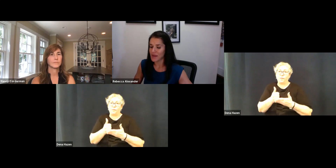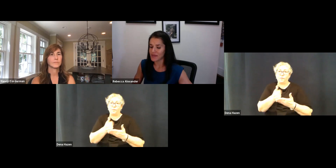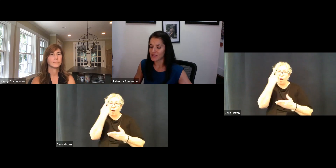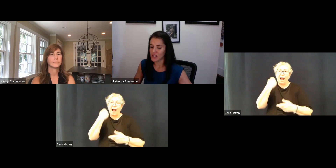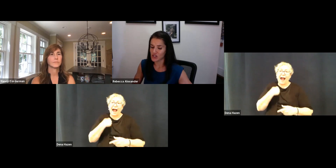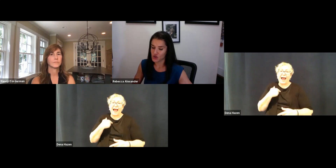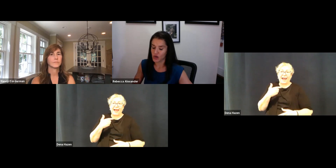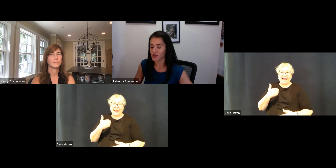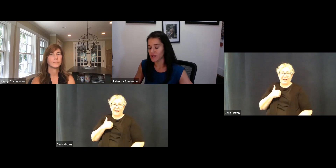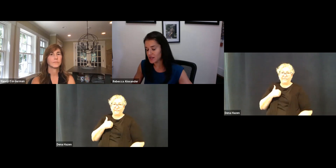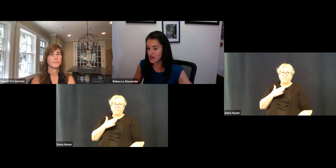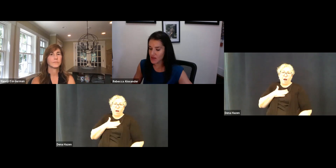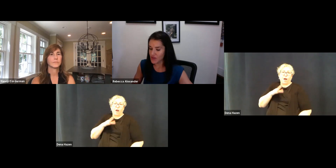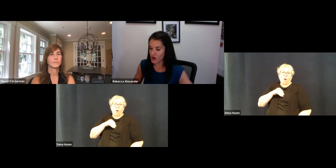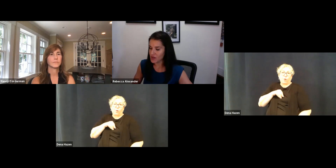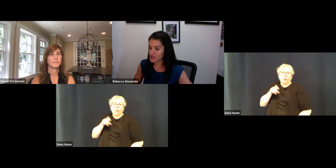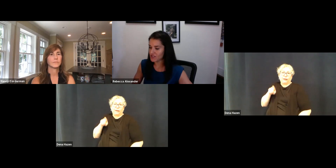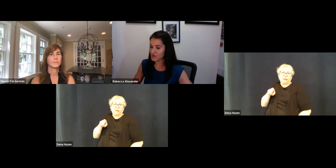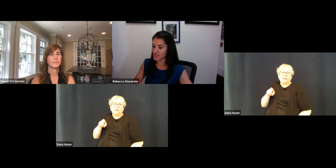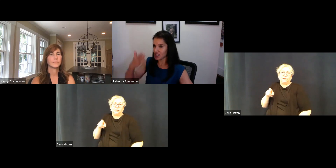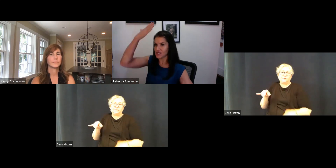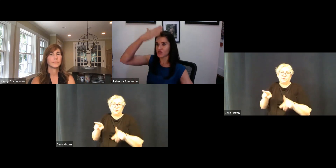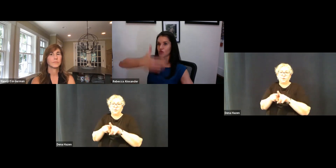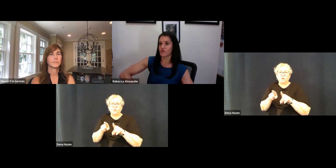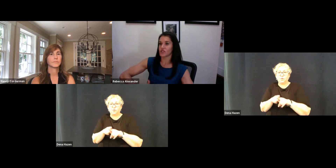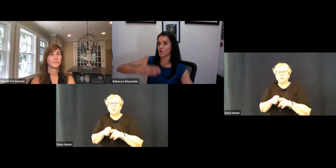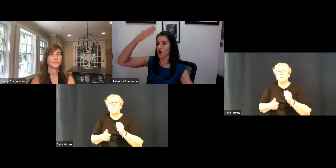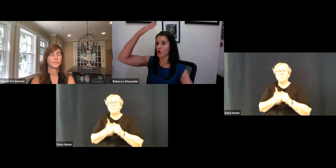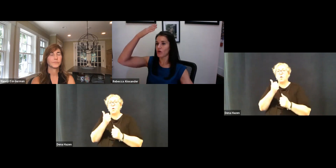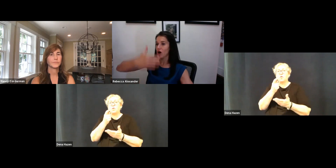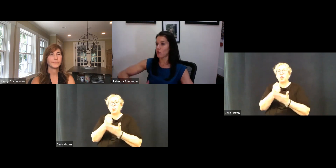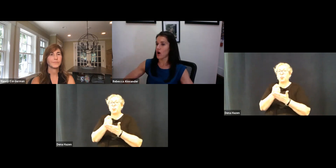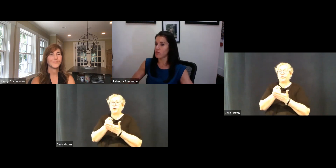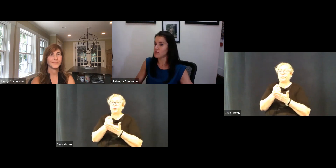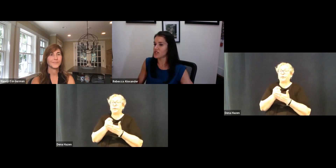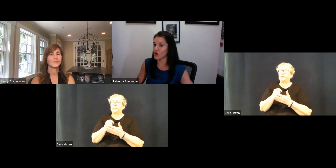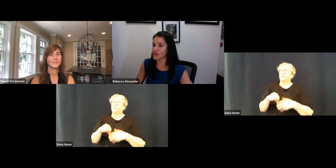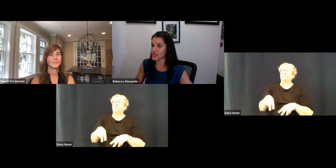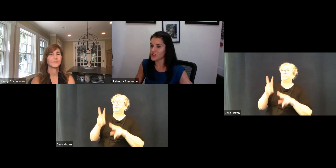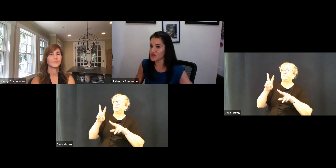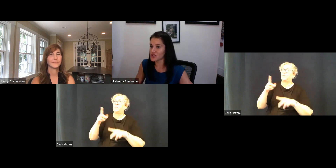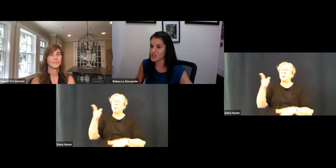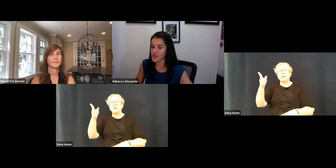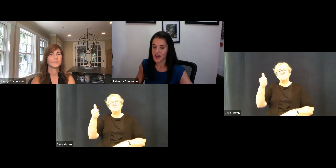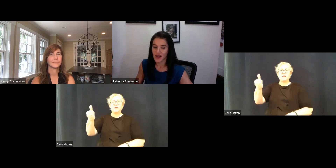I think that historically therapists have been seen as sort of this wall without problems, and all the answers.